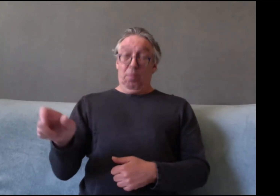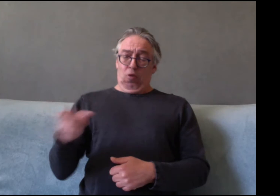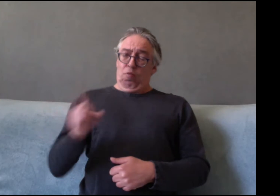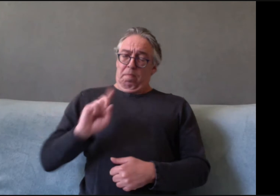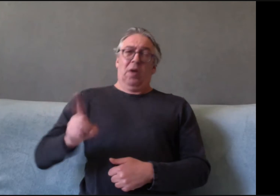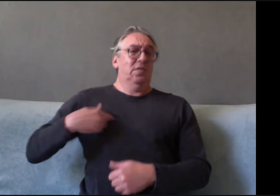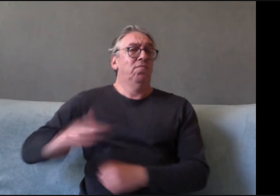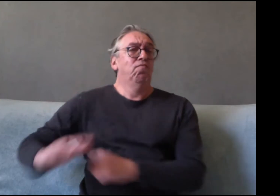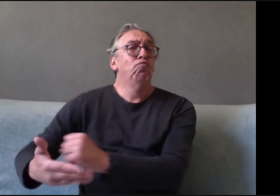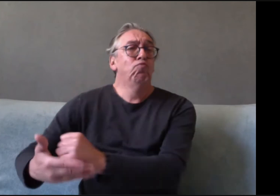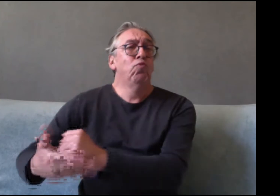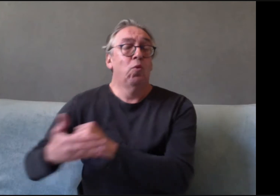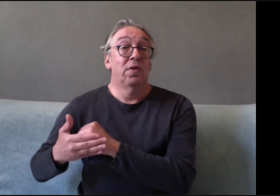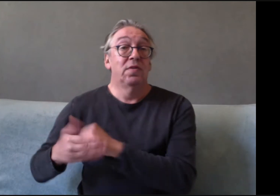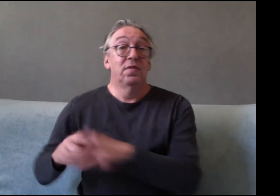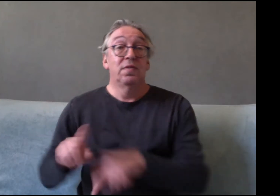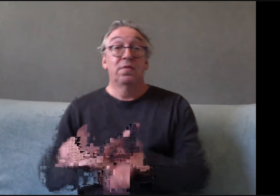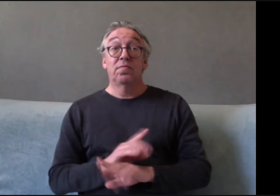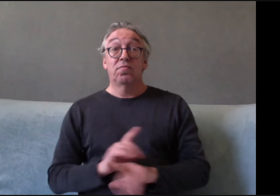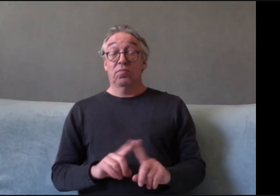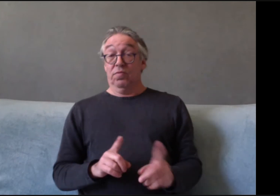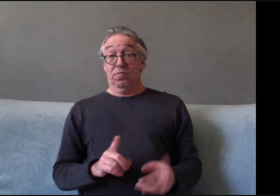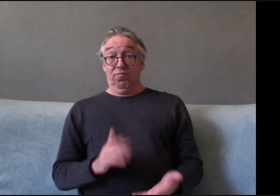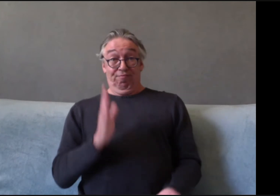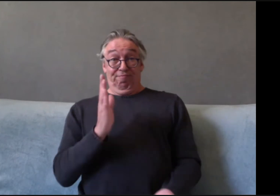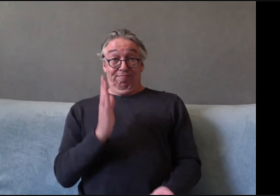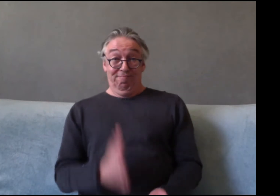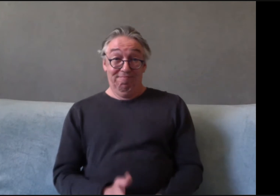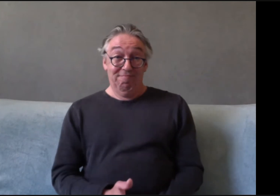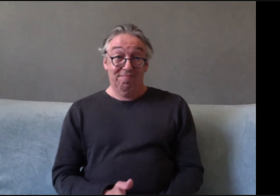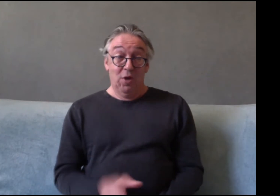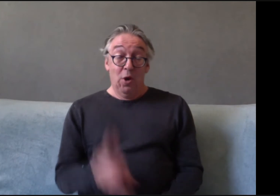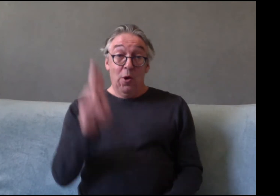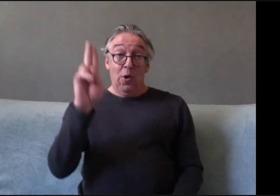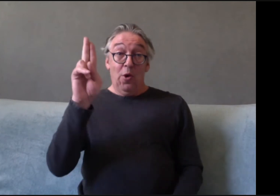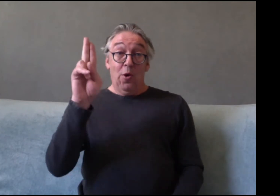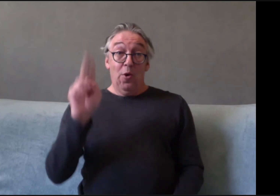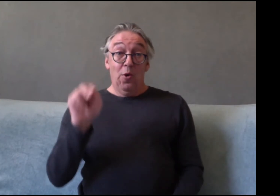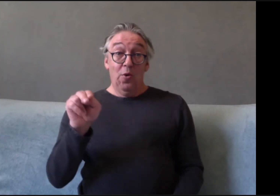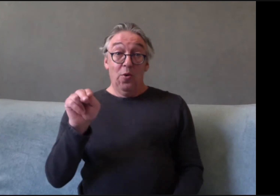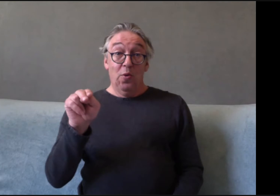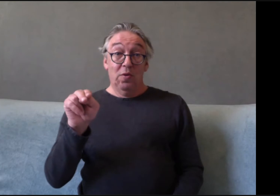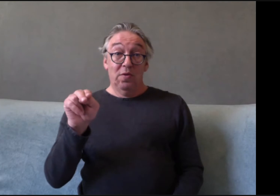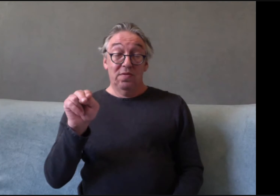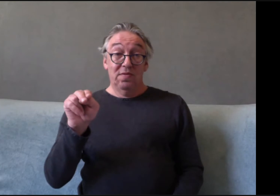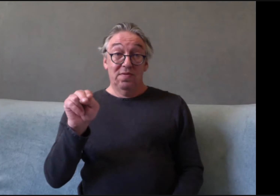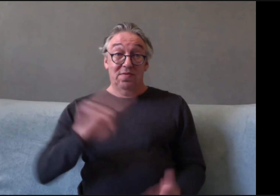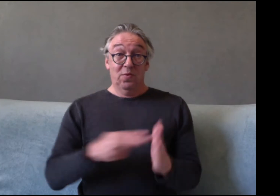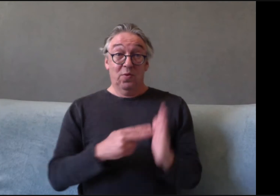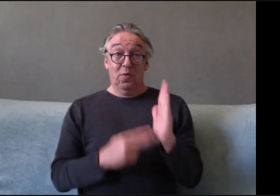Actually, the Convention says we are disabled because society undermine us,